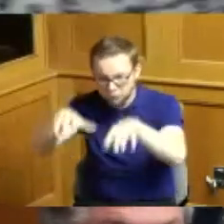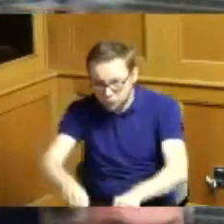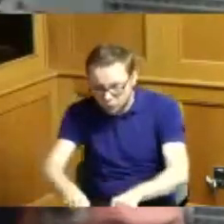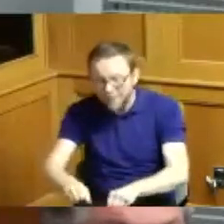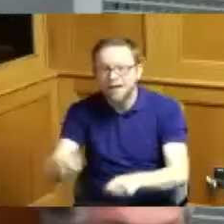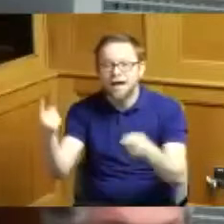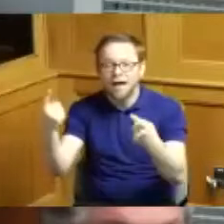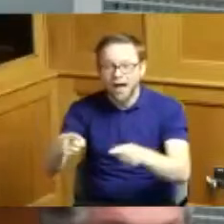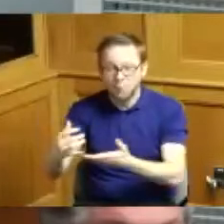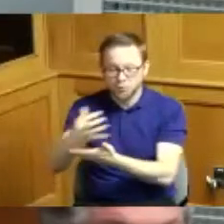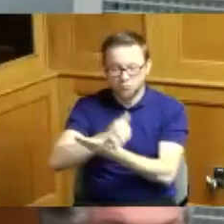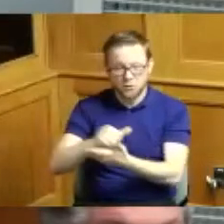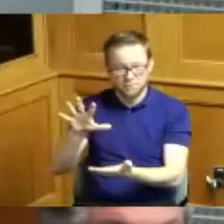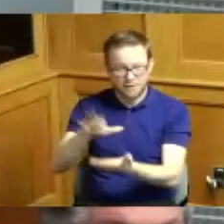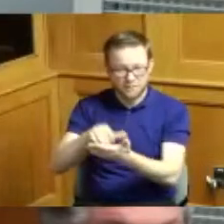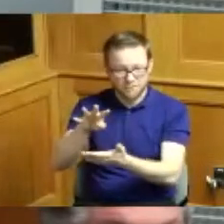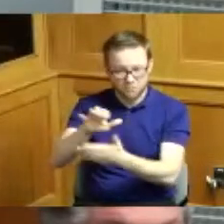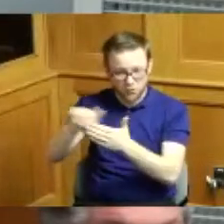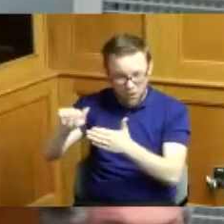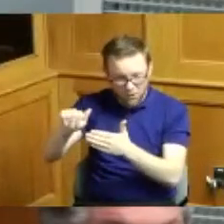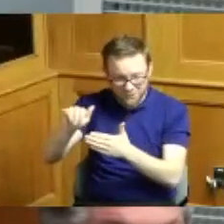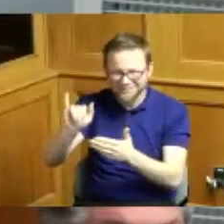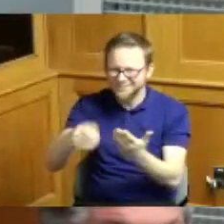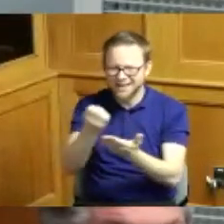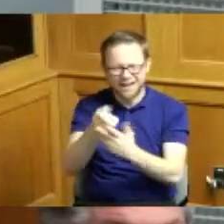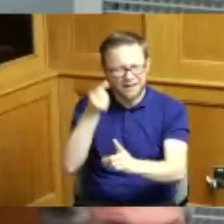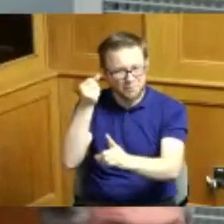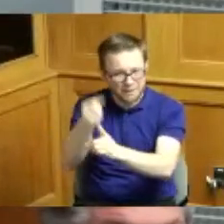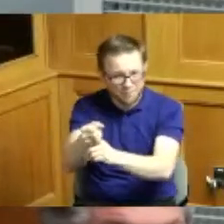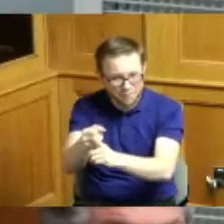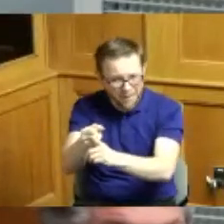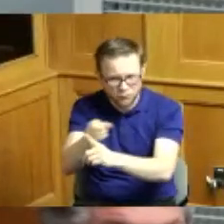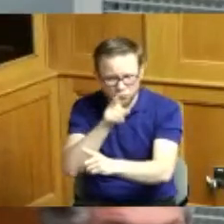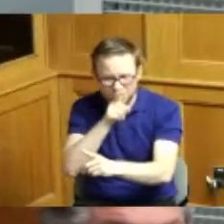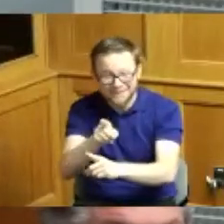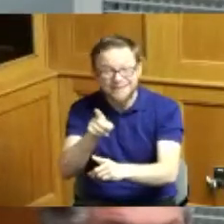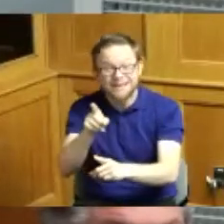hundred dollars off it these economic impact studies are using that fifty four hundred